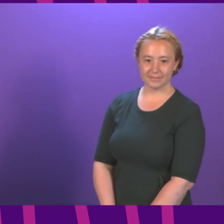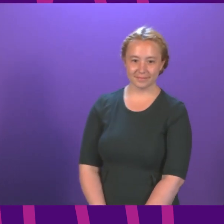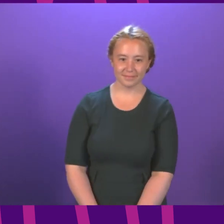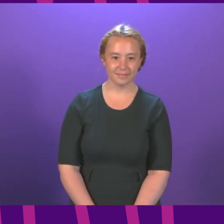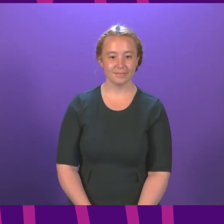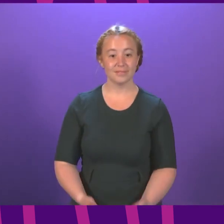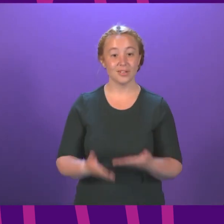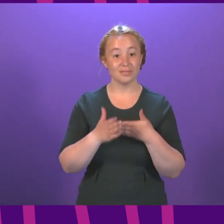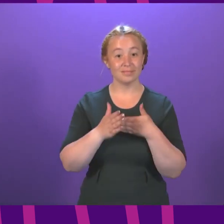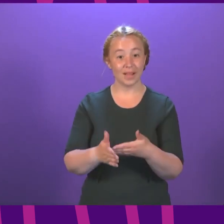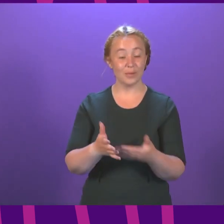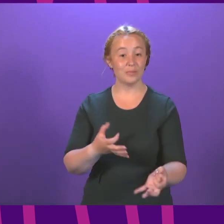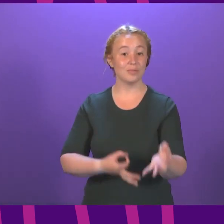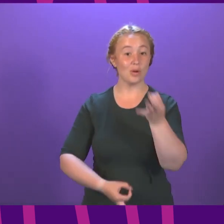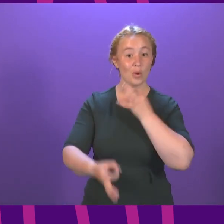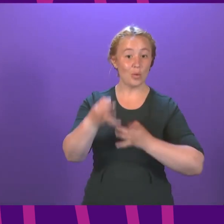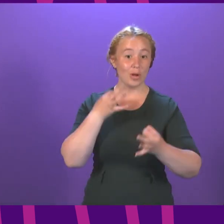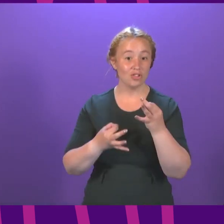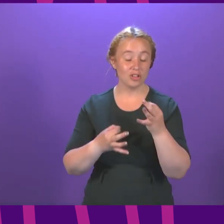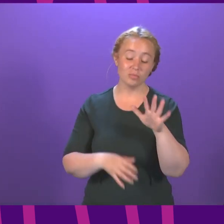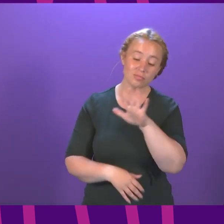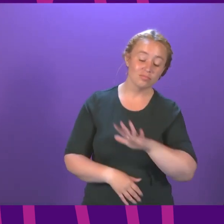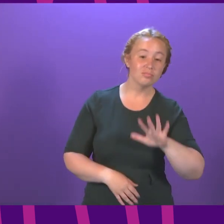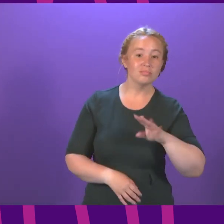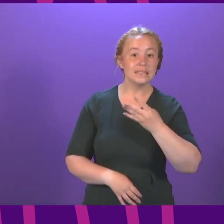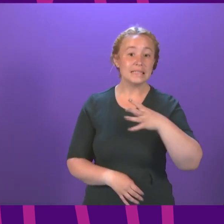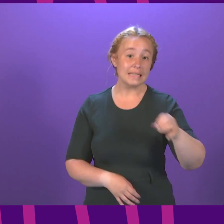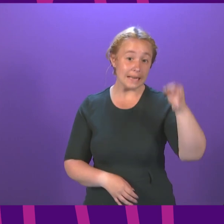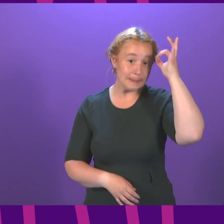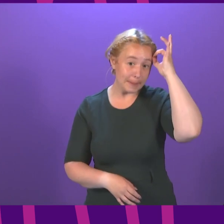her statement. I intend to allow around 90 minutes for questions,